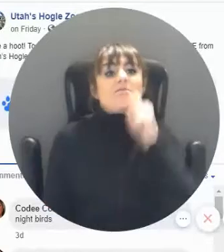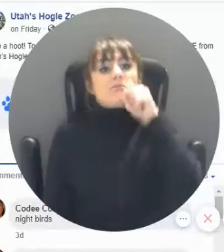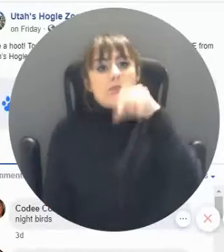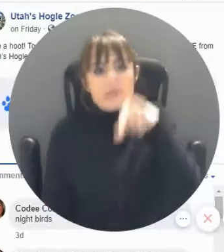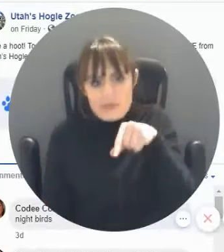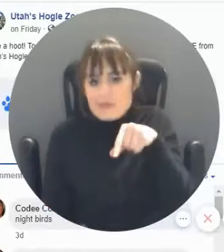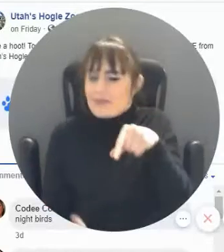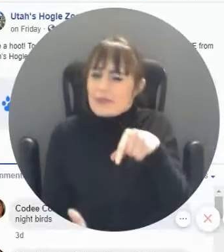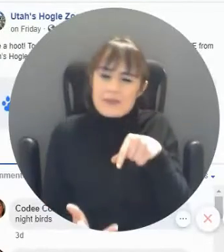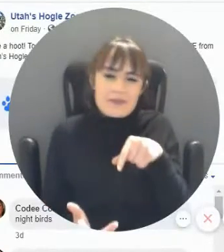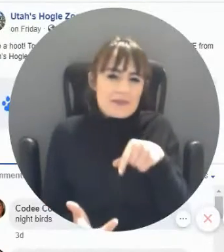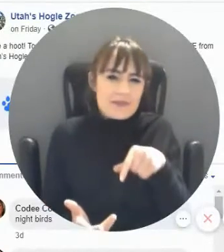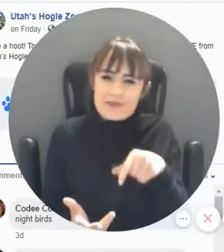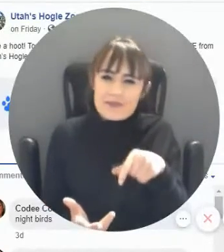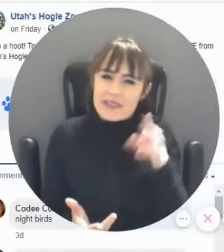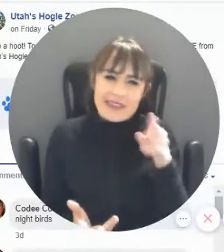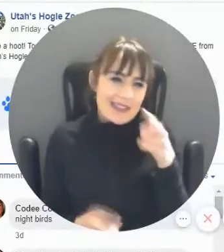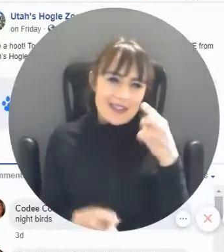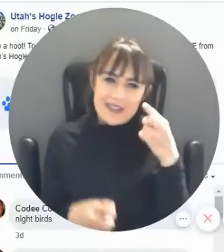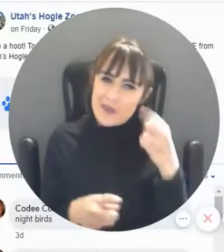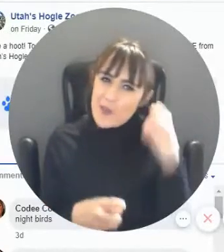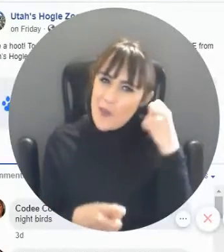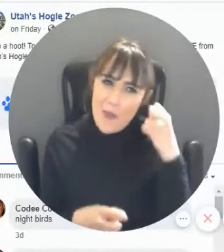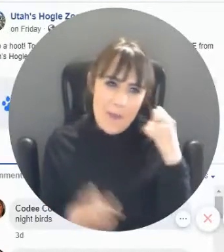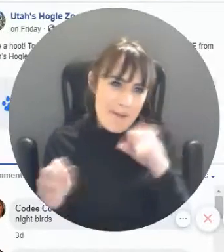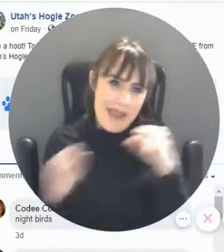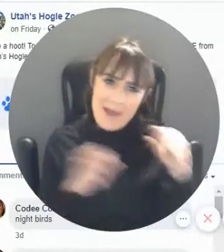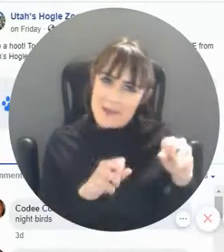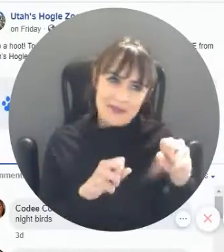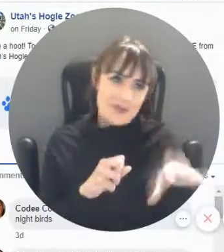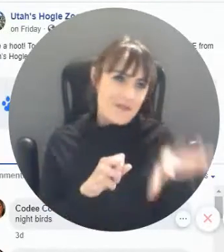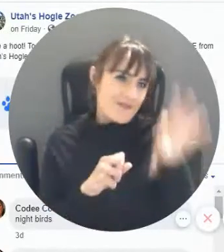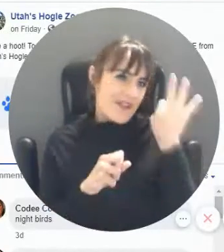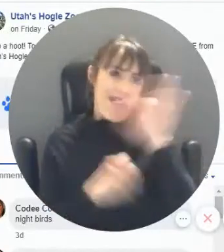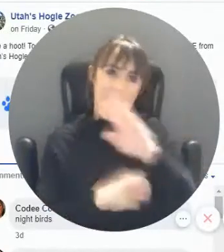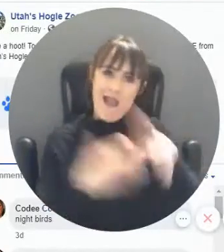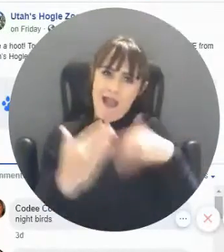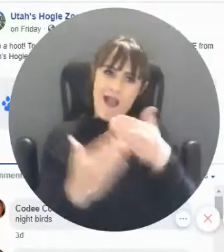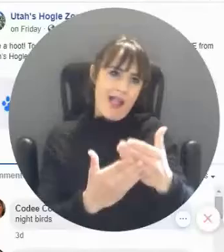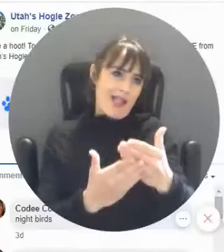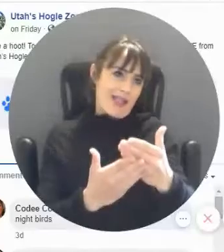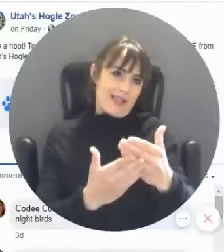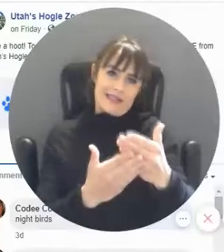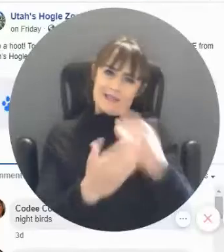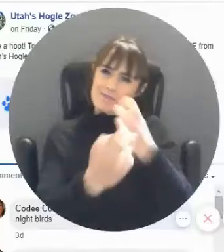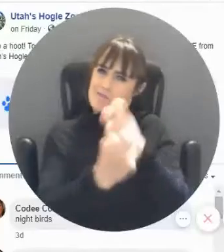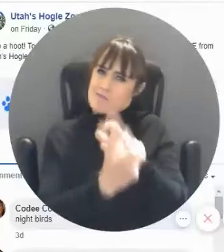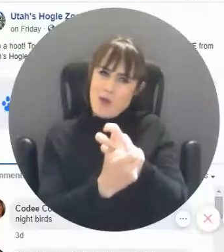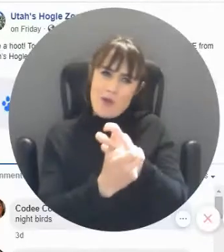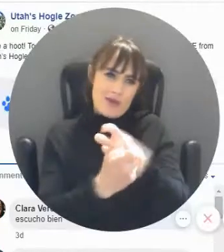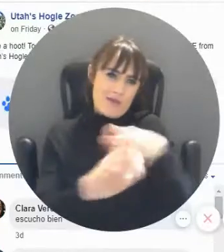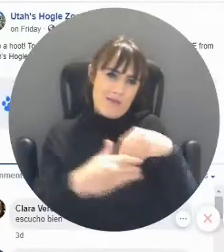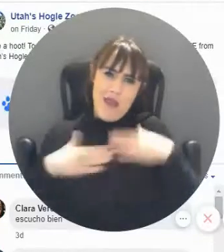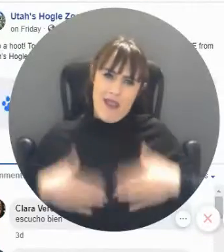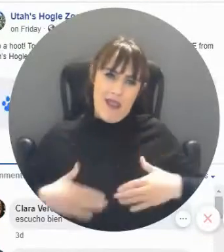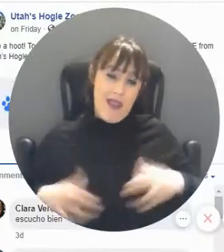So, ocassionaly one can not assemble the entire skeleton, unfortunately. We could create some kind of creature, though!